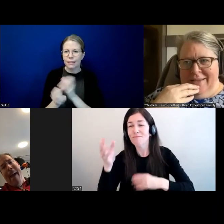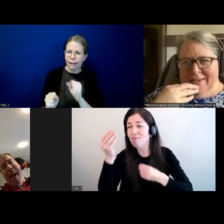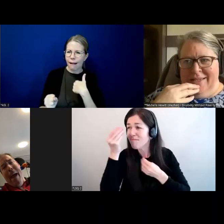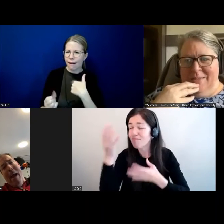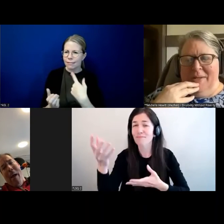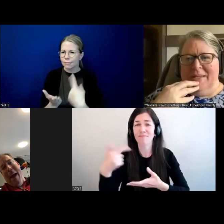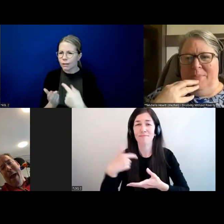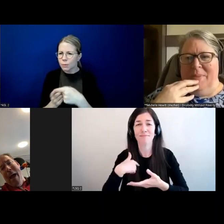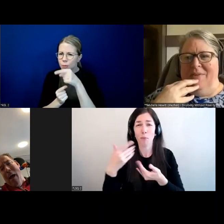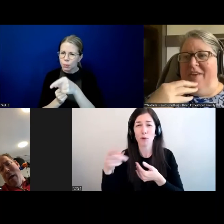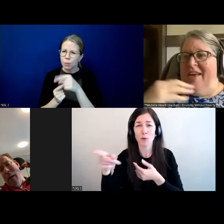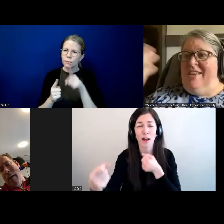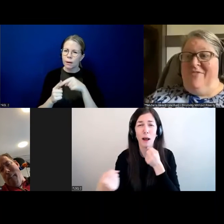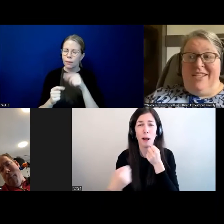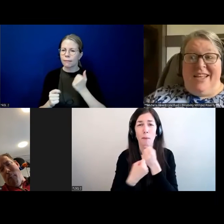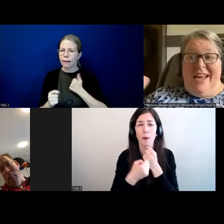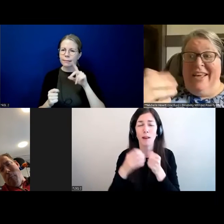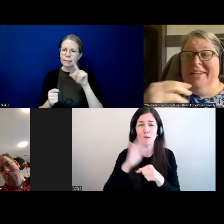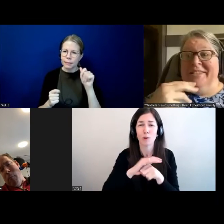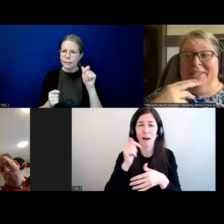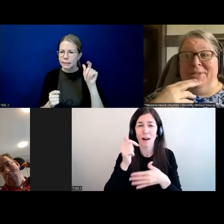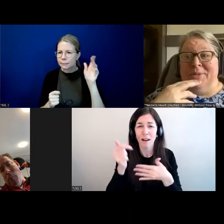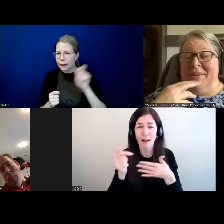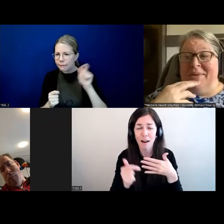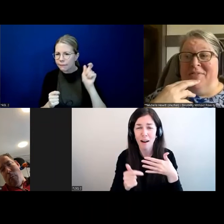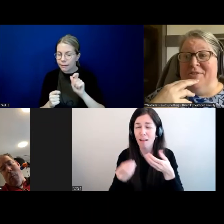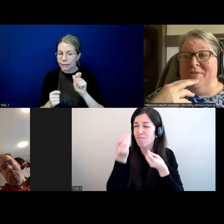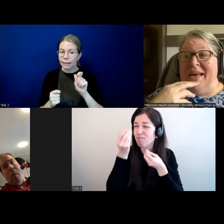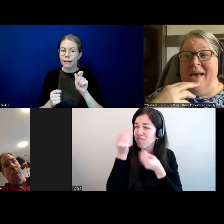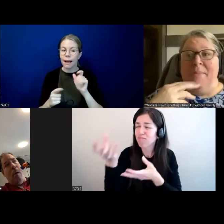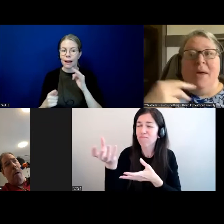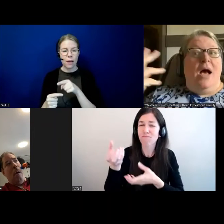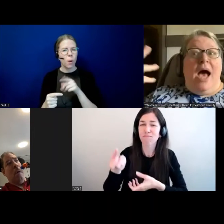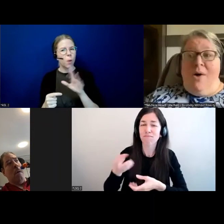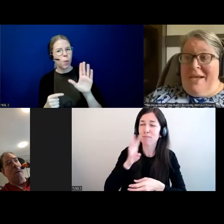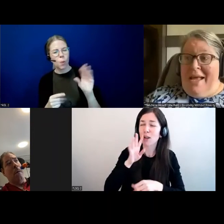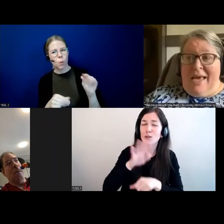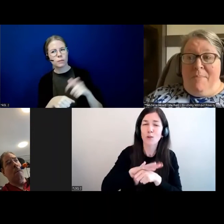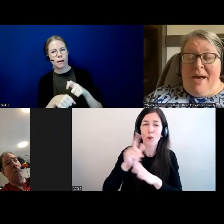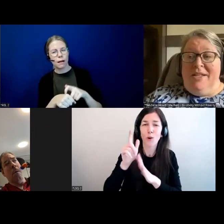THIS CANADA DISABILITY BENEFIT. IF THEY SAY, YOU KNOW, THEY DON'T HAVE ENOUGH TIME, HOW CAN I GET